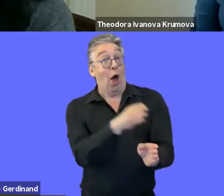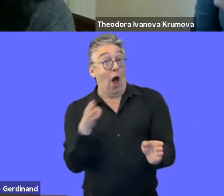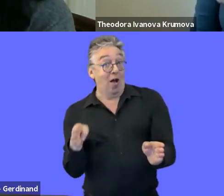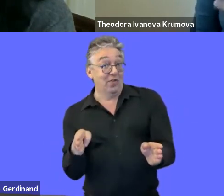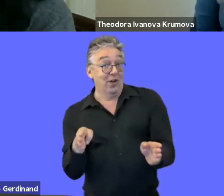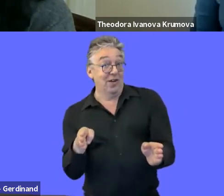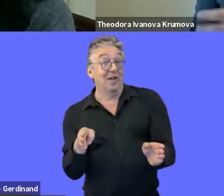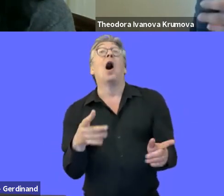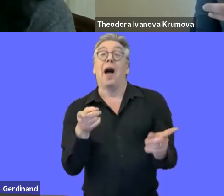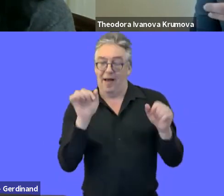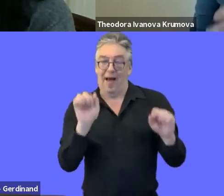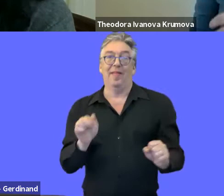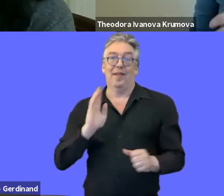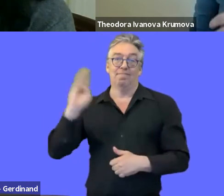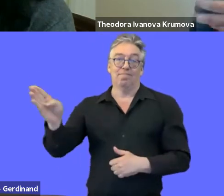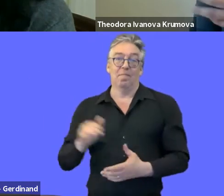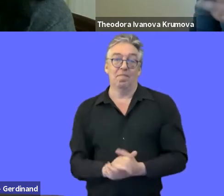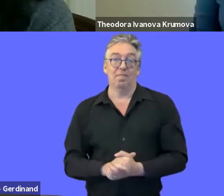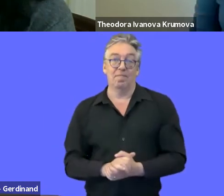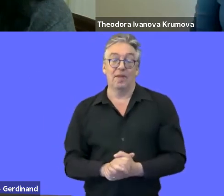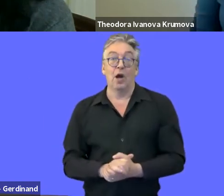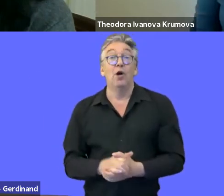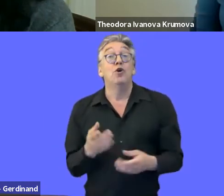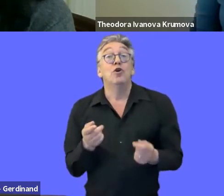before the state party has accepted the convention.